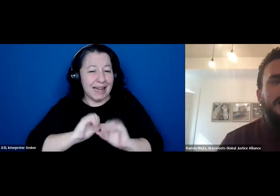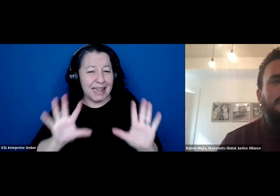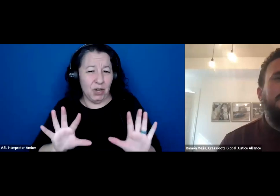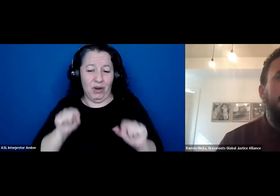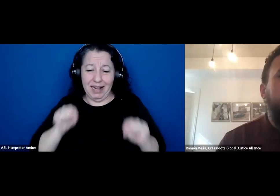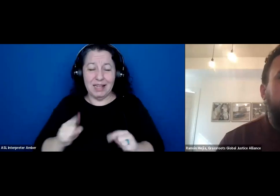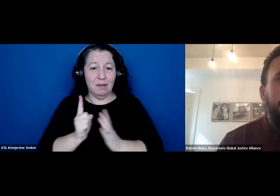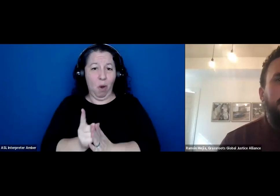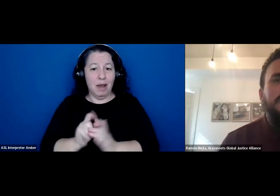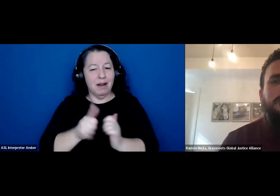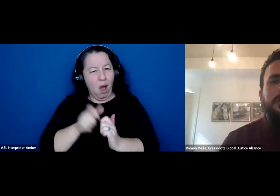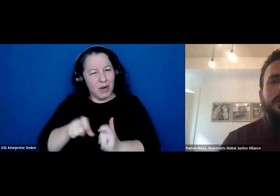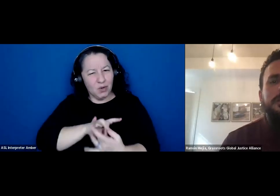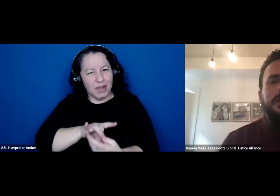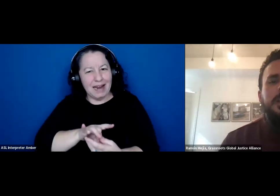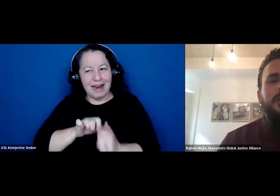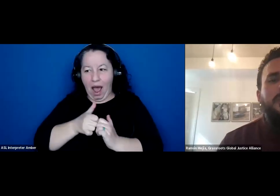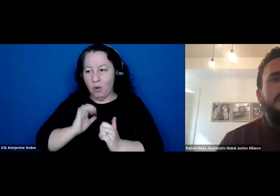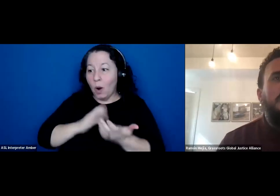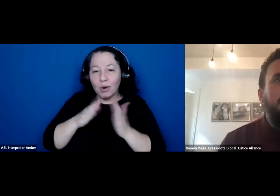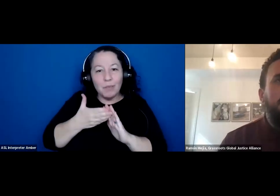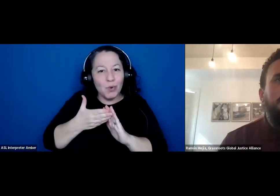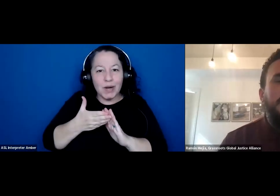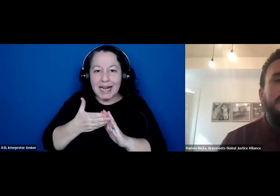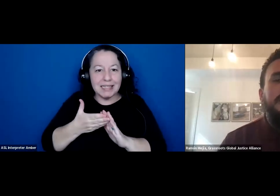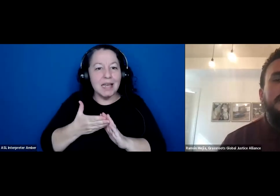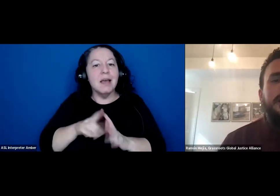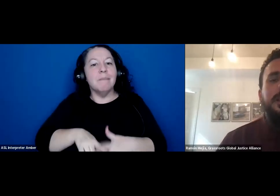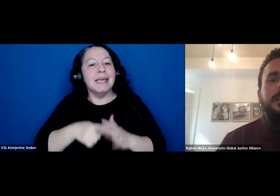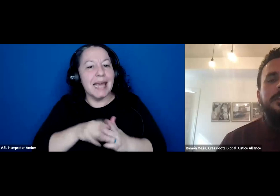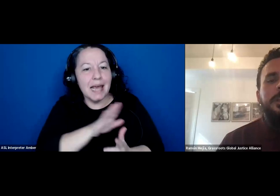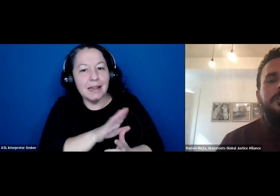and what's the entry point for our around the world. You know, we need to define, look how in this moment we're able to relate and what's the entry point for our communities. You know, what is the long term fight that speaks to this moment of divesting from harm and investing in care. This past October, I was also honored to travel to Guam. You know, what is the long term fight that that that speaks